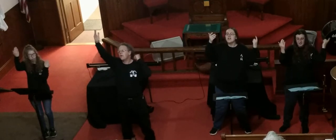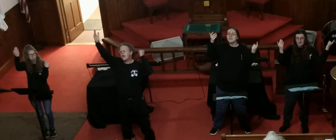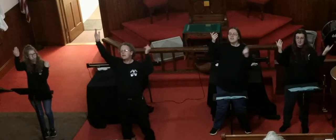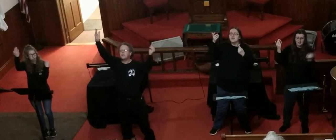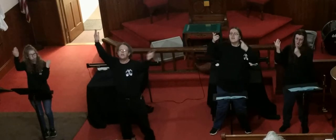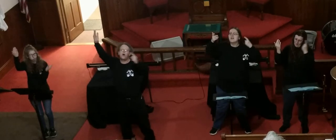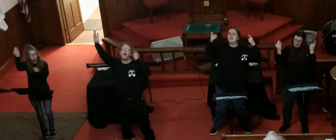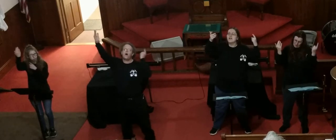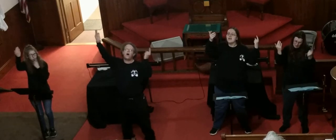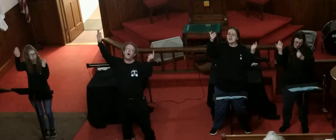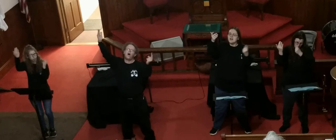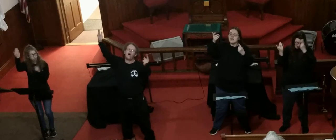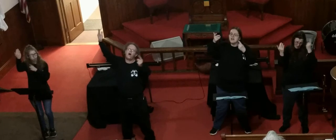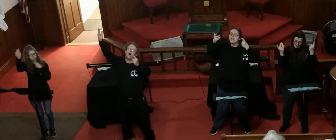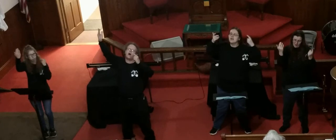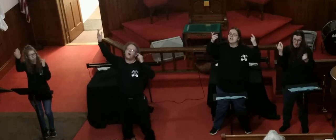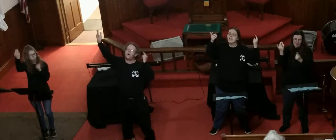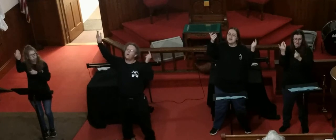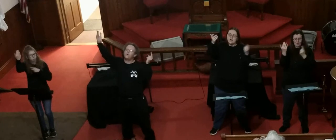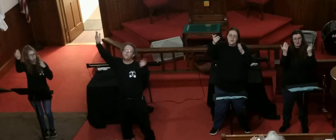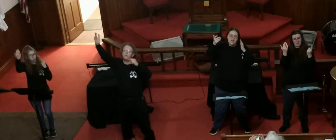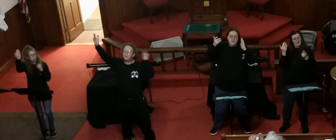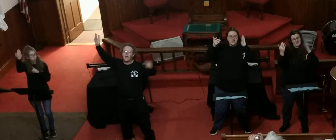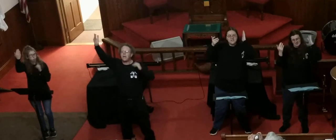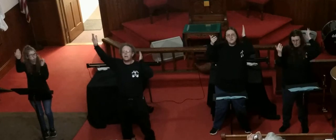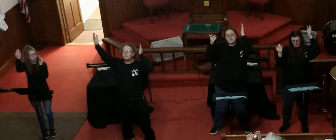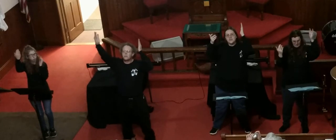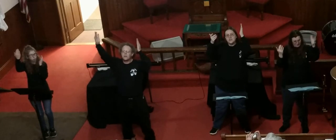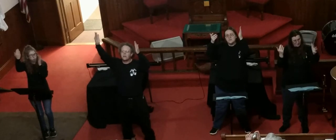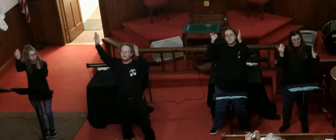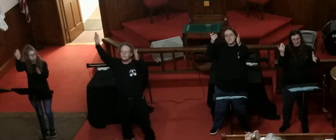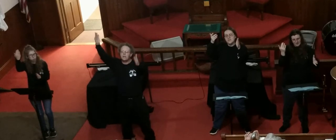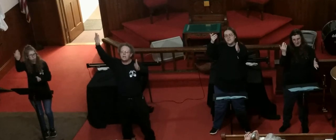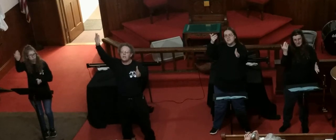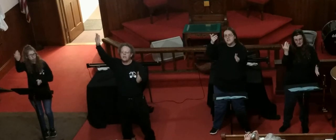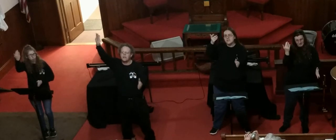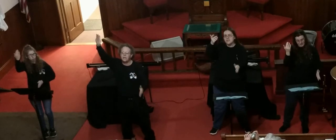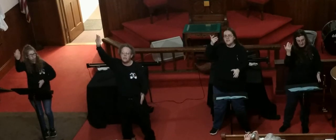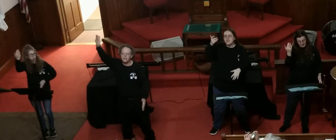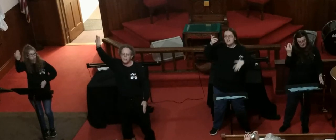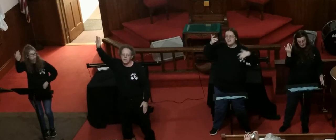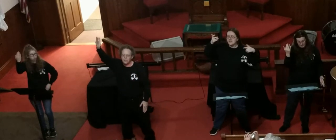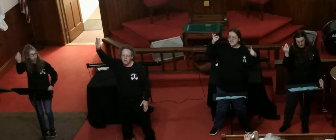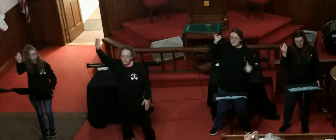And He always Will be